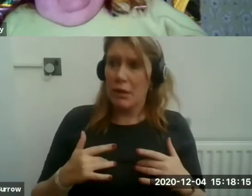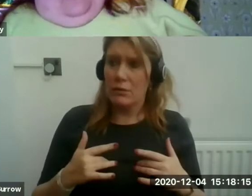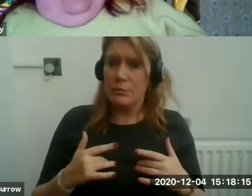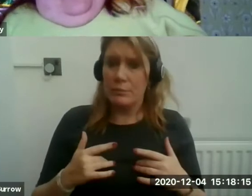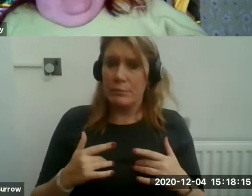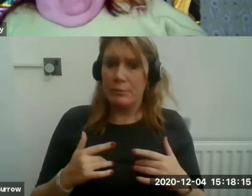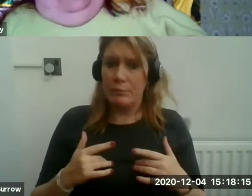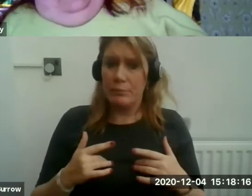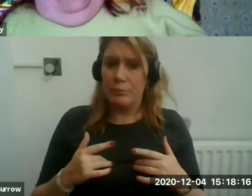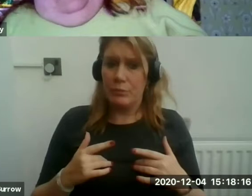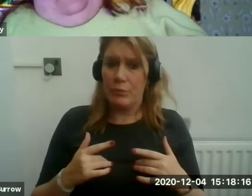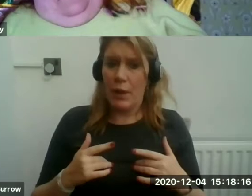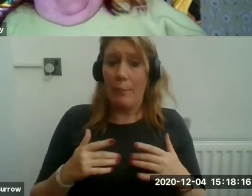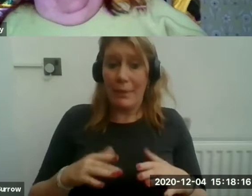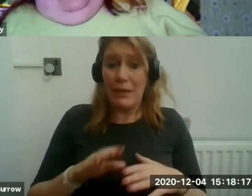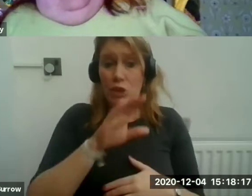only done Zoom meetings and the usual